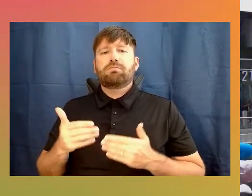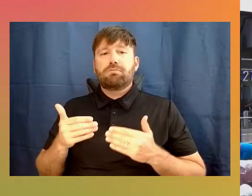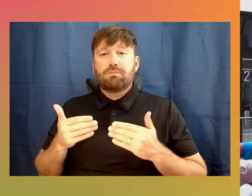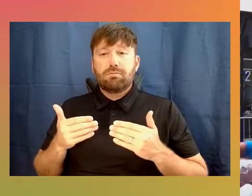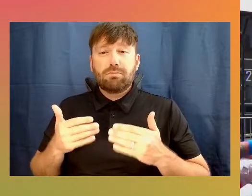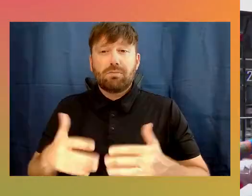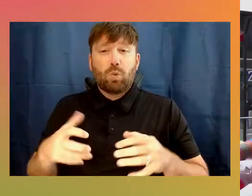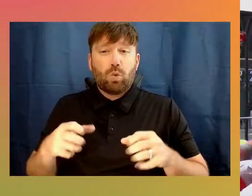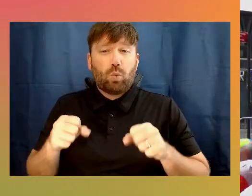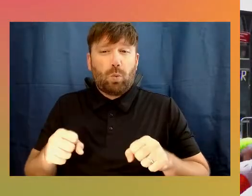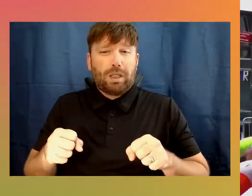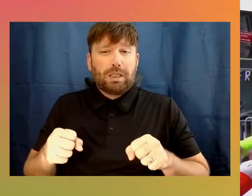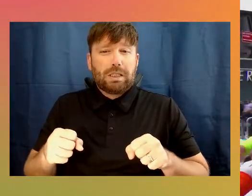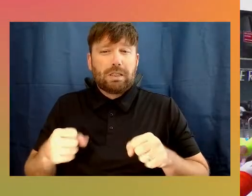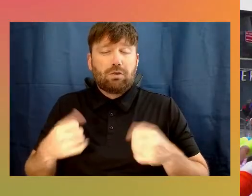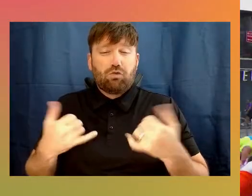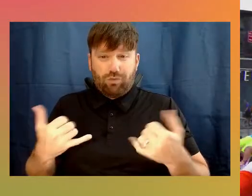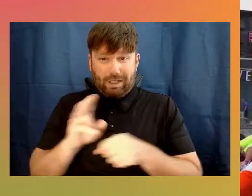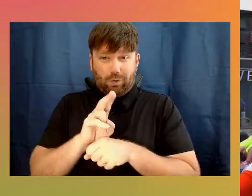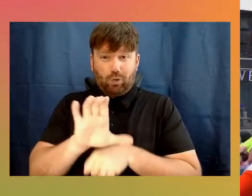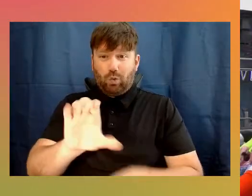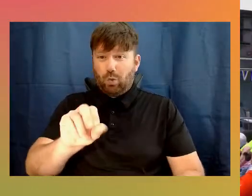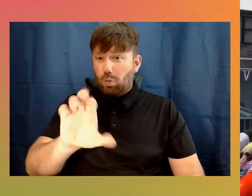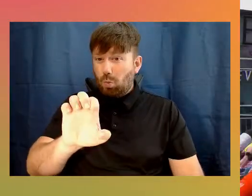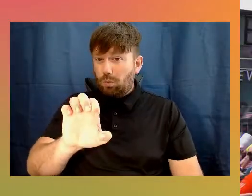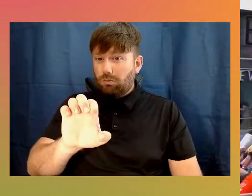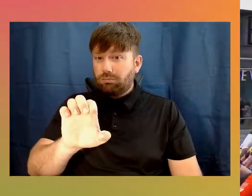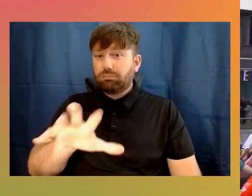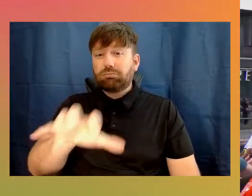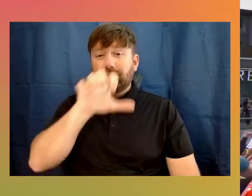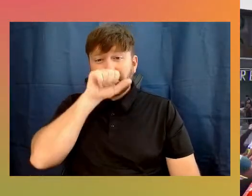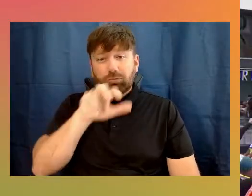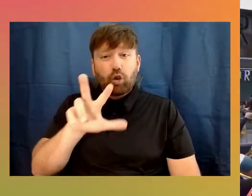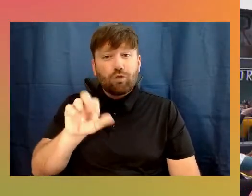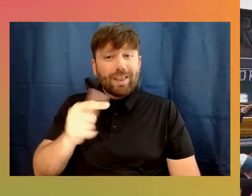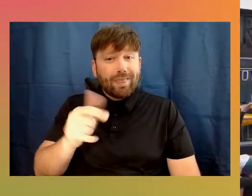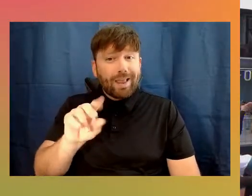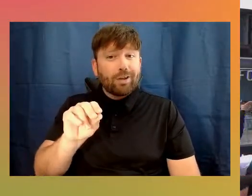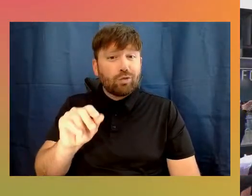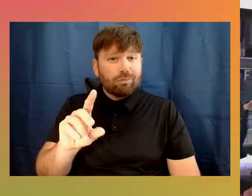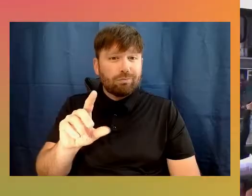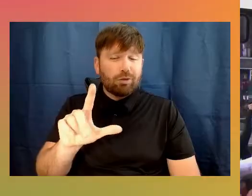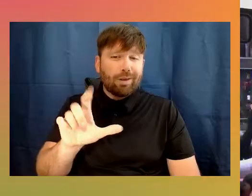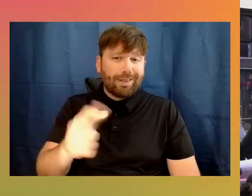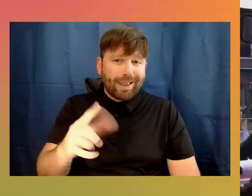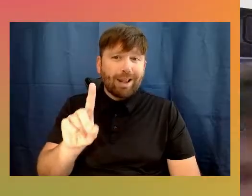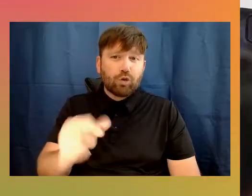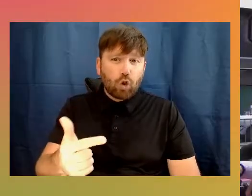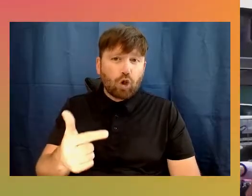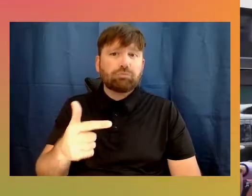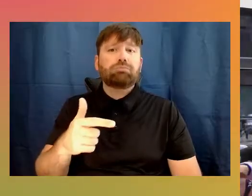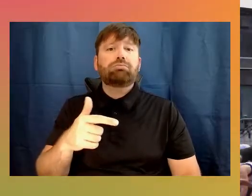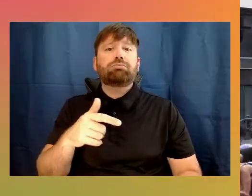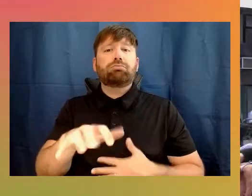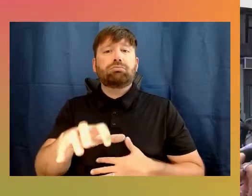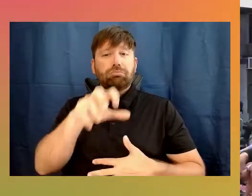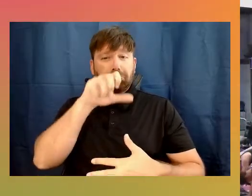LEFT LEG LEFT.